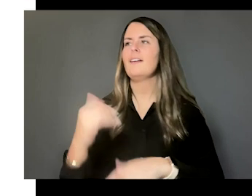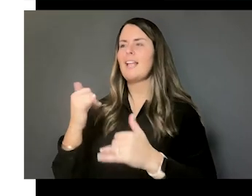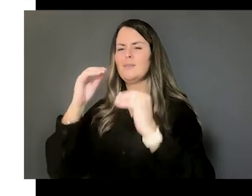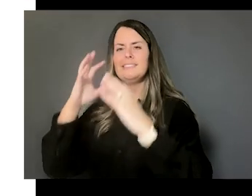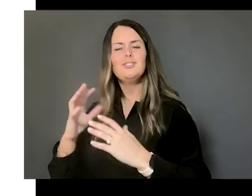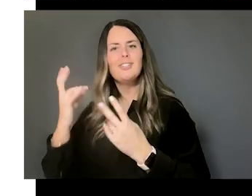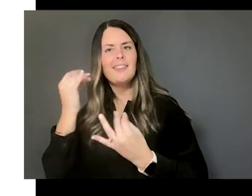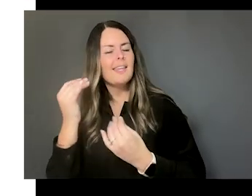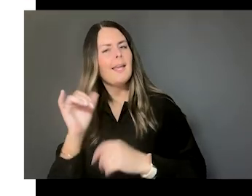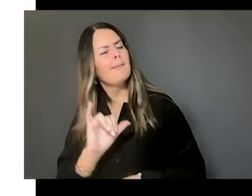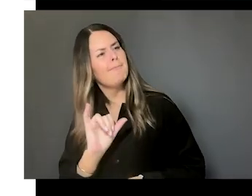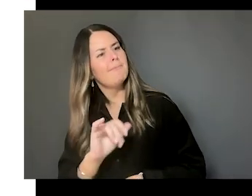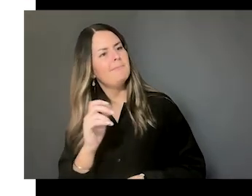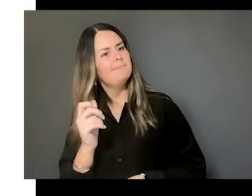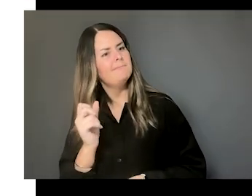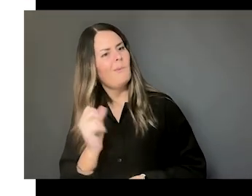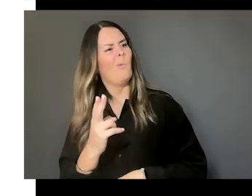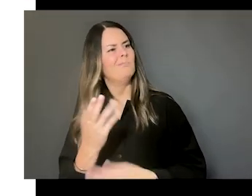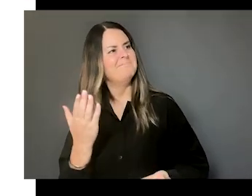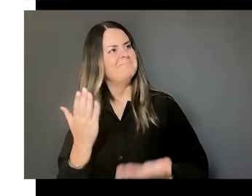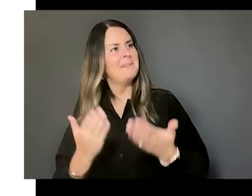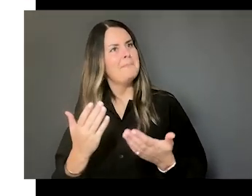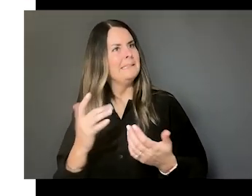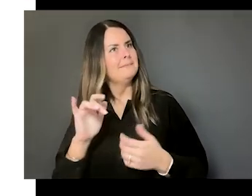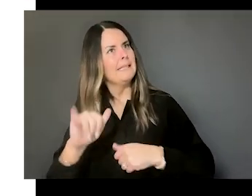oh, maybe, maybe there are times that I could actually increase